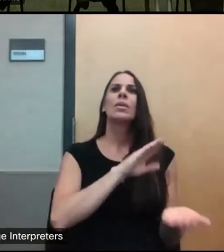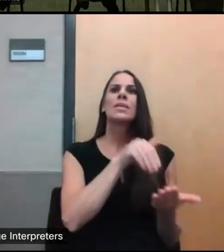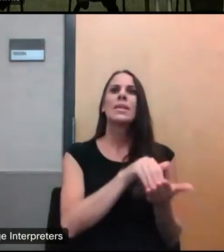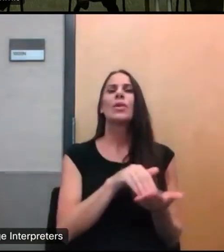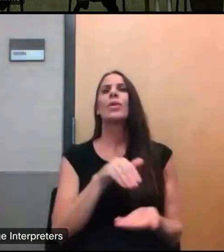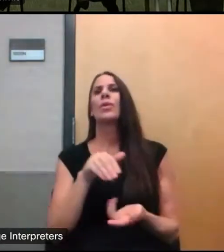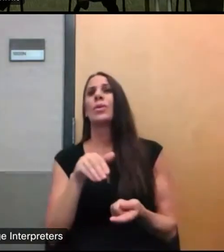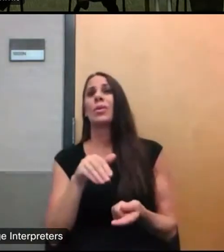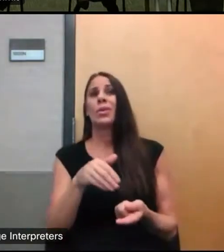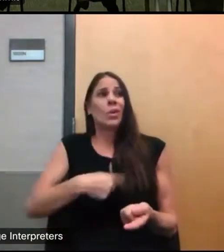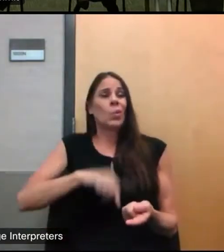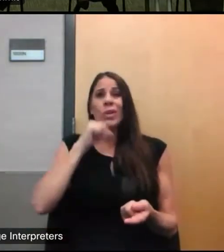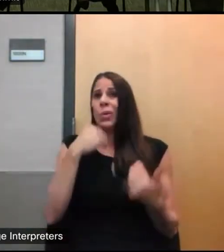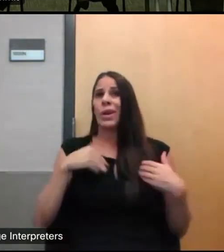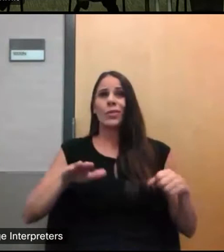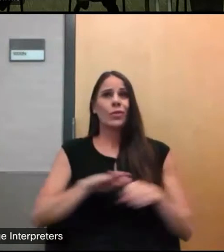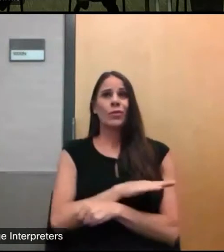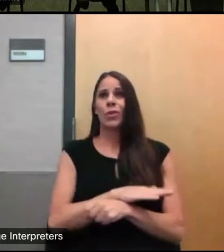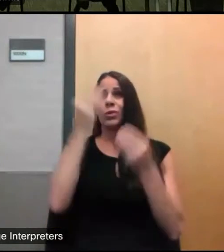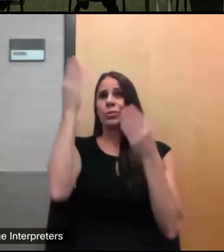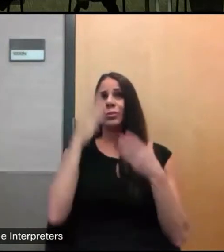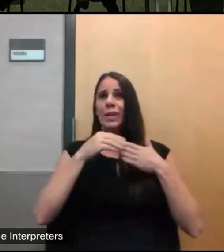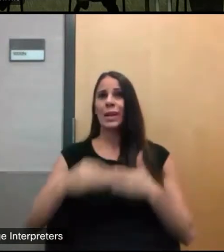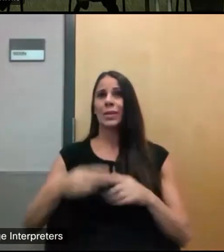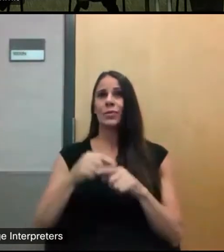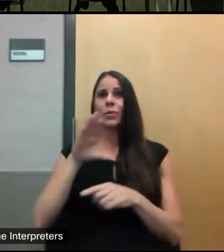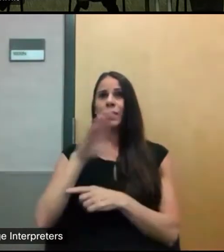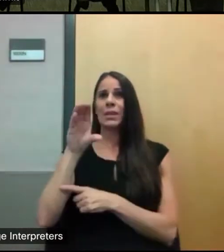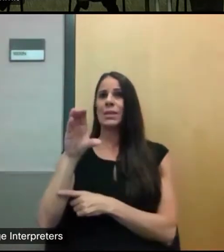full guidance yet from the CDC, or what, what are we supposed to be telling these people?